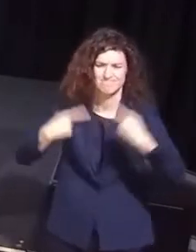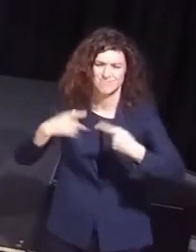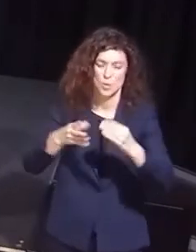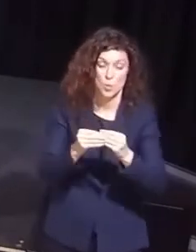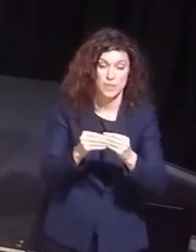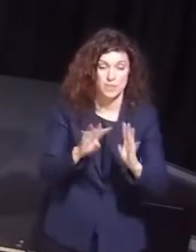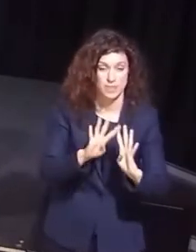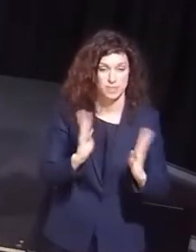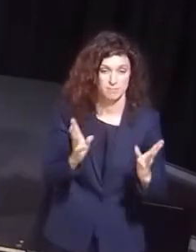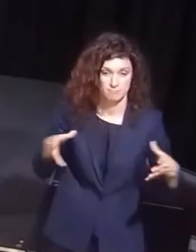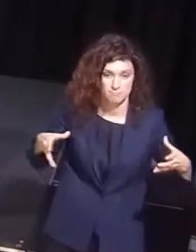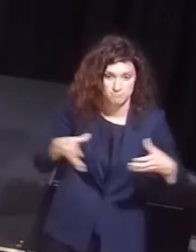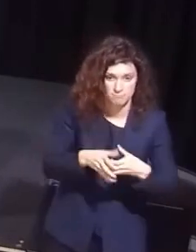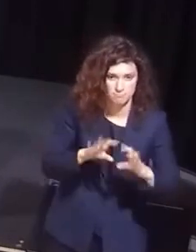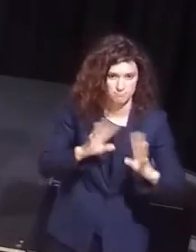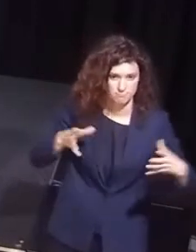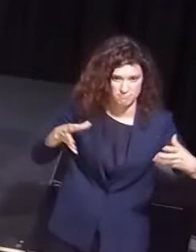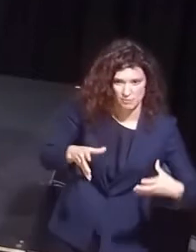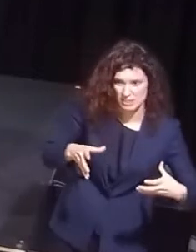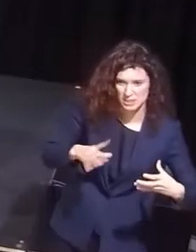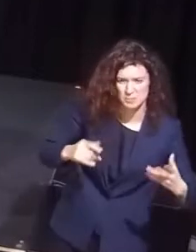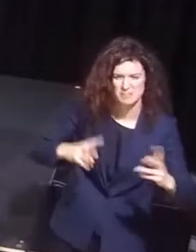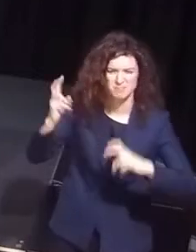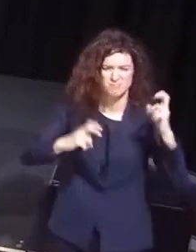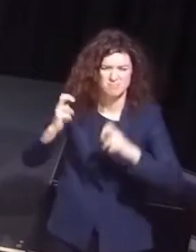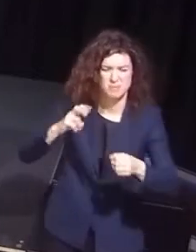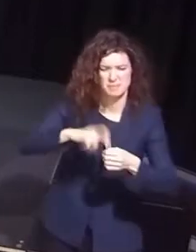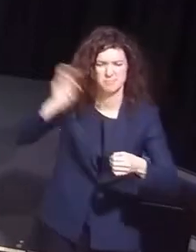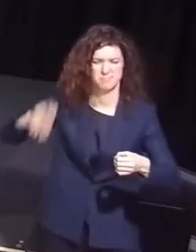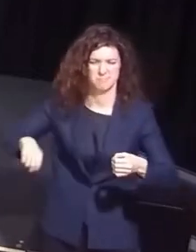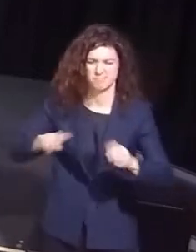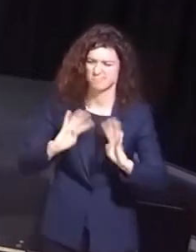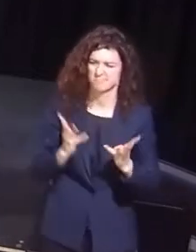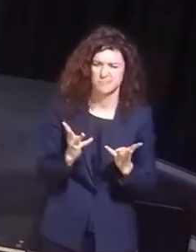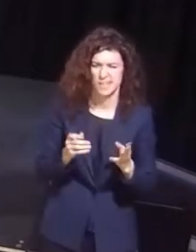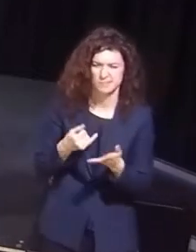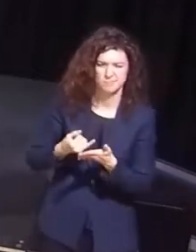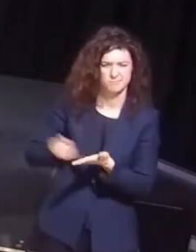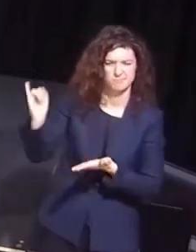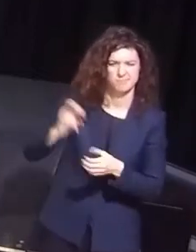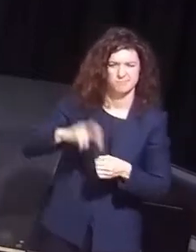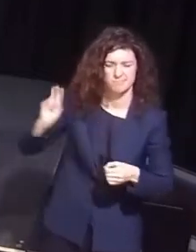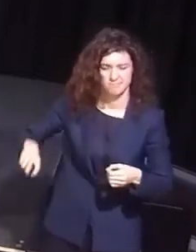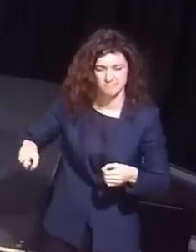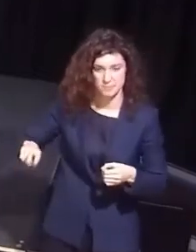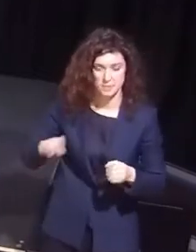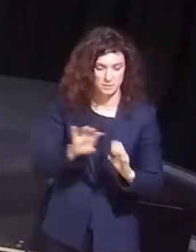Sorry. And with Sir Ludwig Guttmann. In solidarity and protest, key members of the team left too.